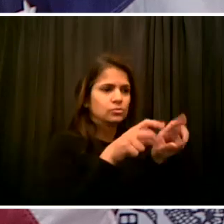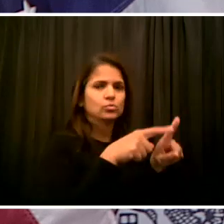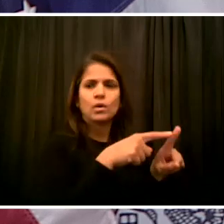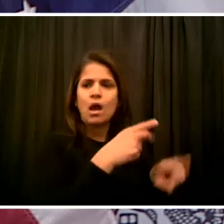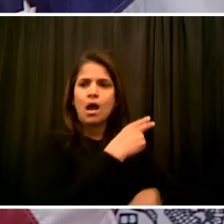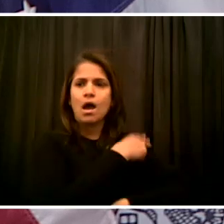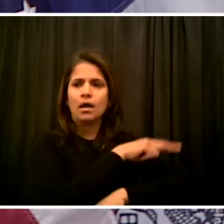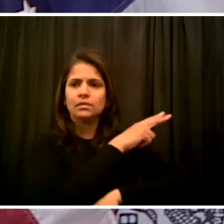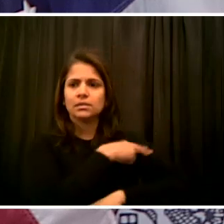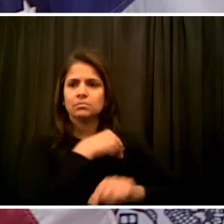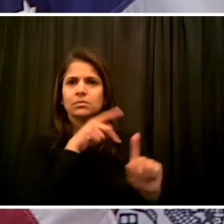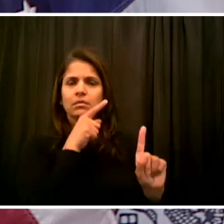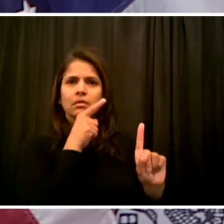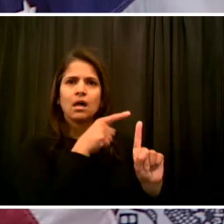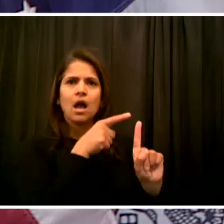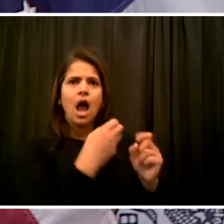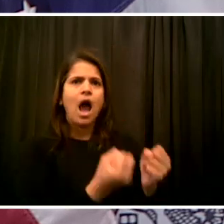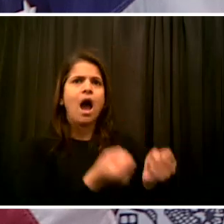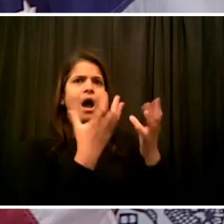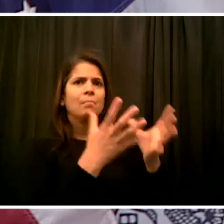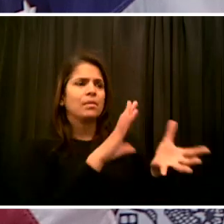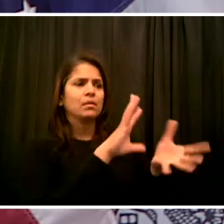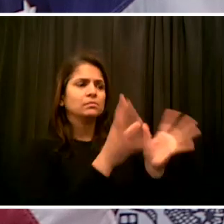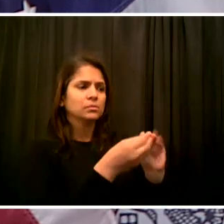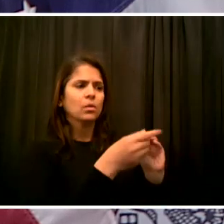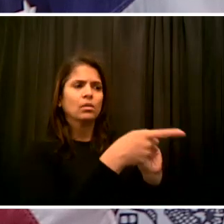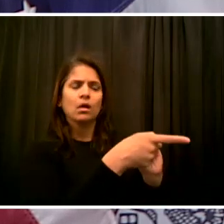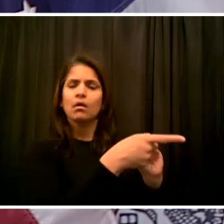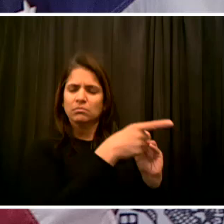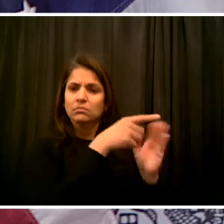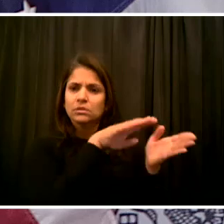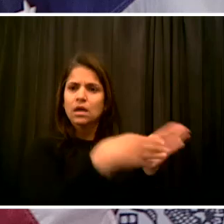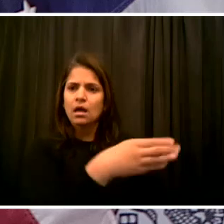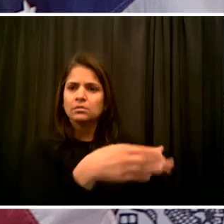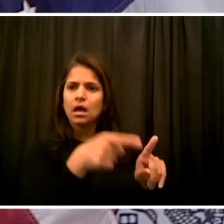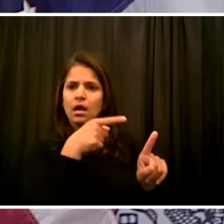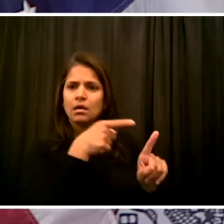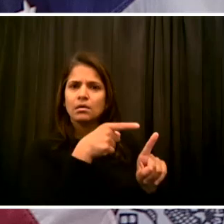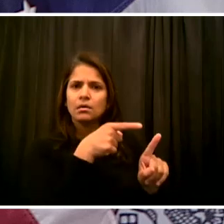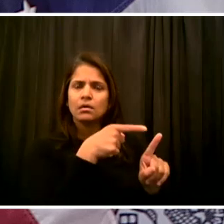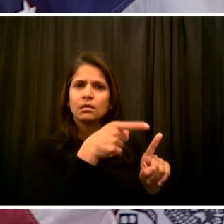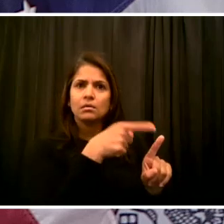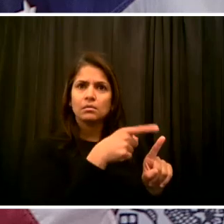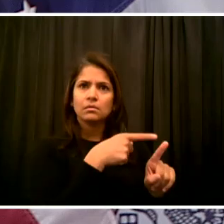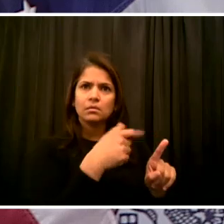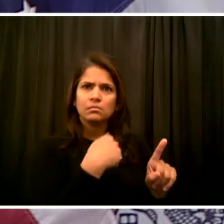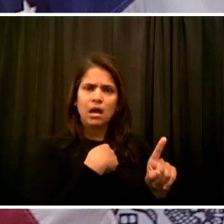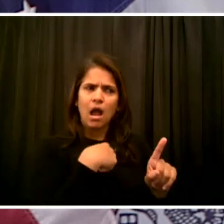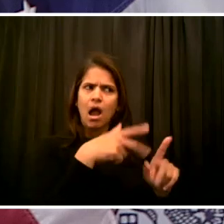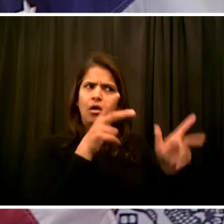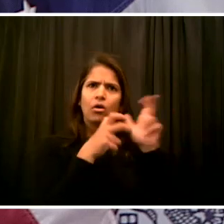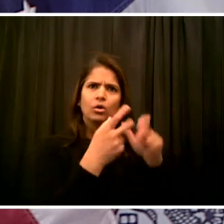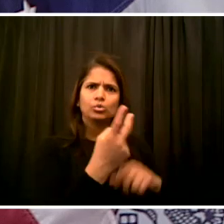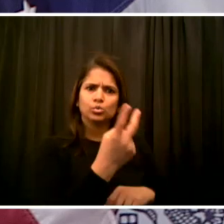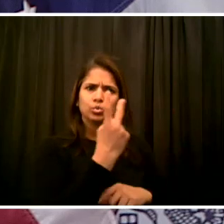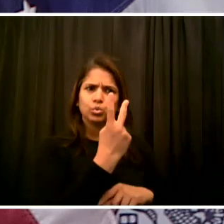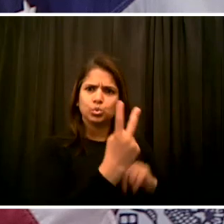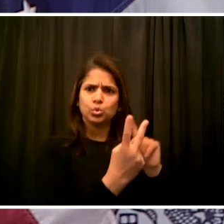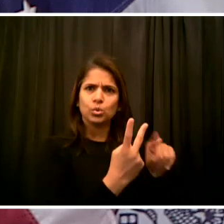DOC CUSTODY HAVE DIED FROM THE CORONAVIRUS IN DAYS FROM CUSTODY? WE'VE BECOME